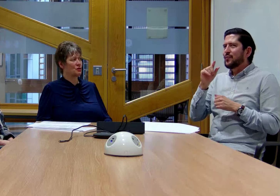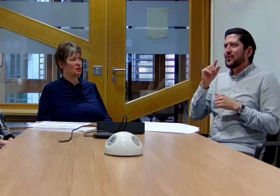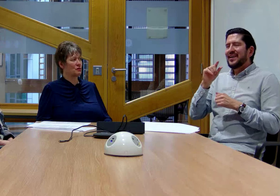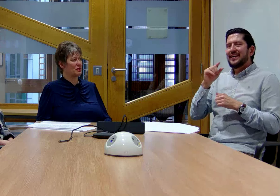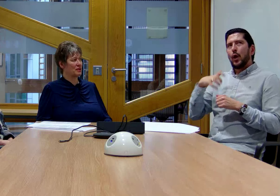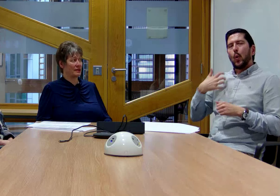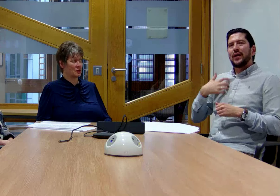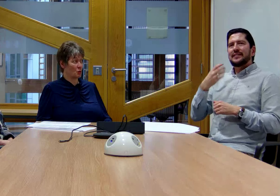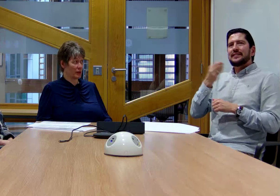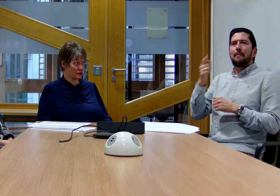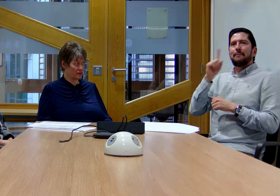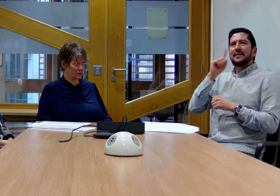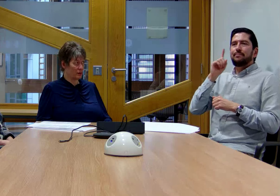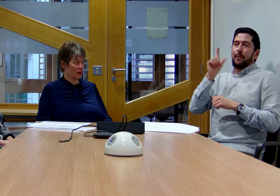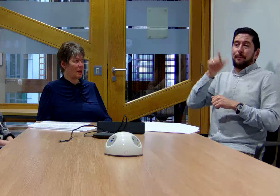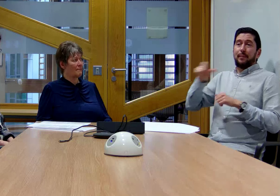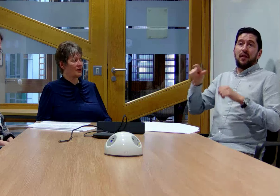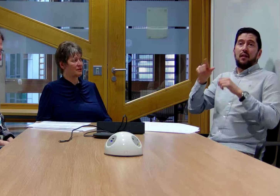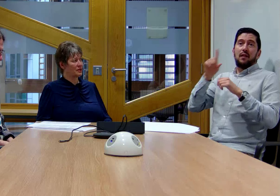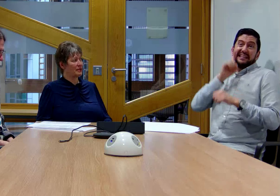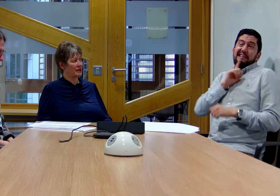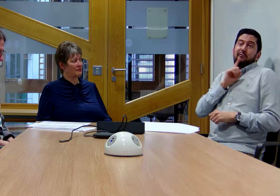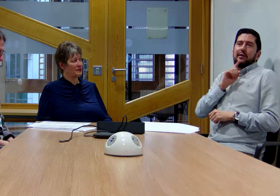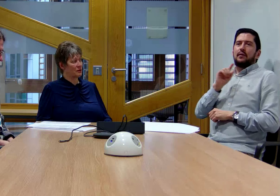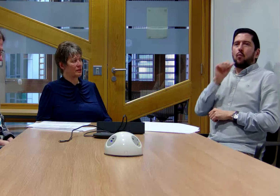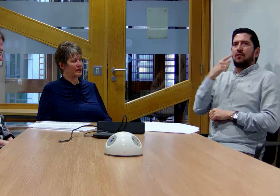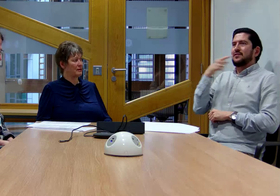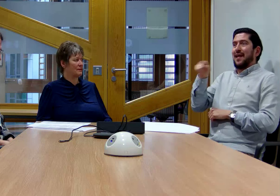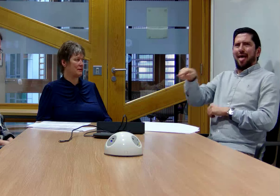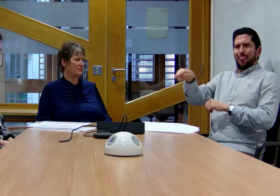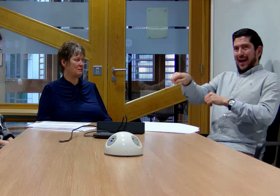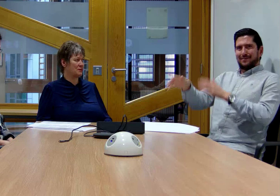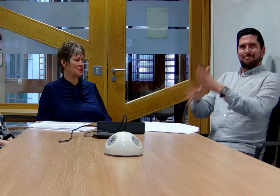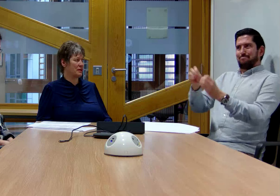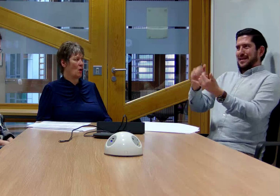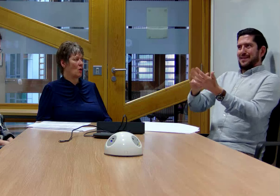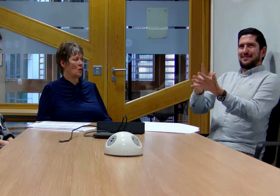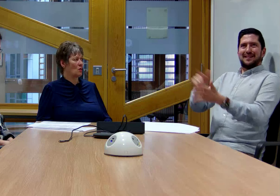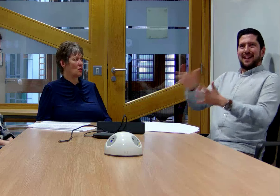young children and babies, if that supports them to communicate, that's wonderful, but